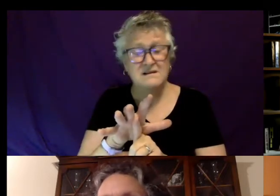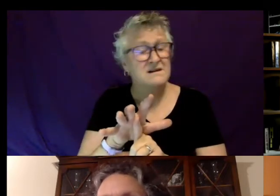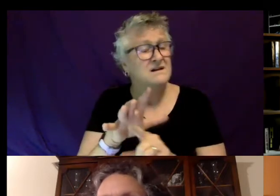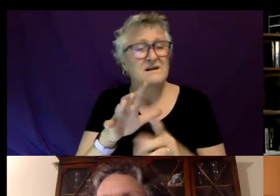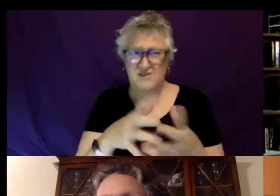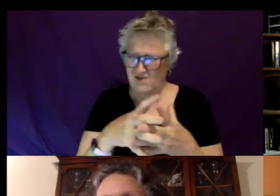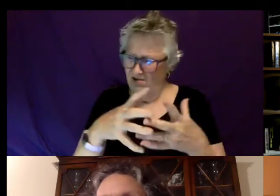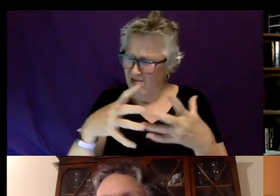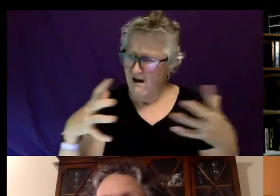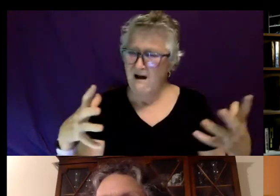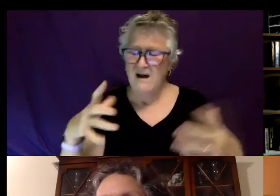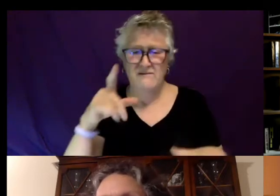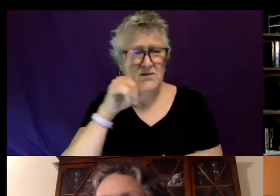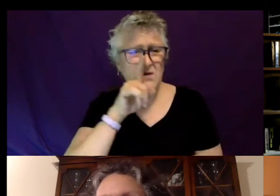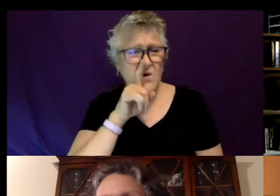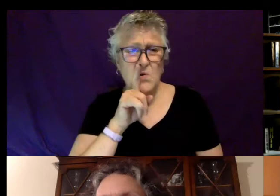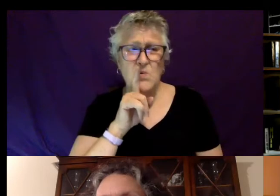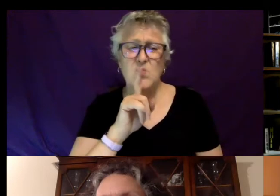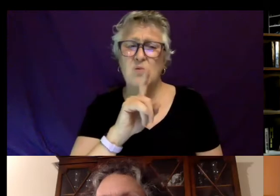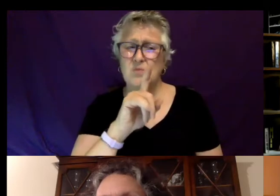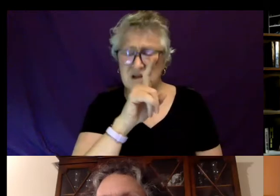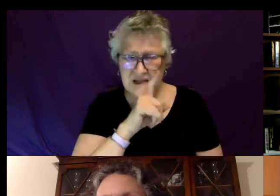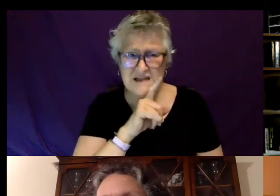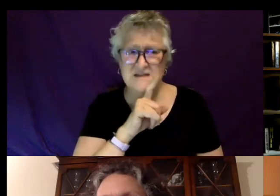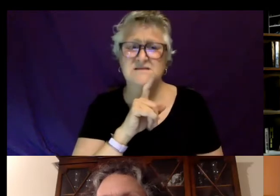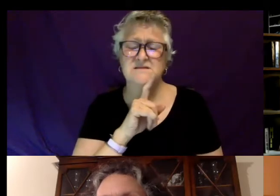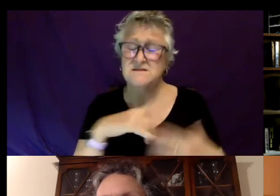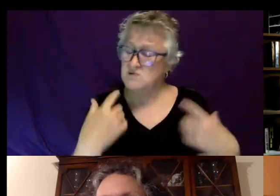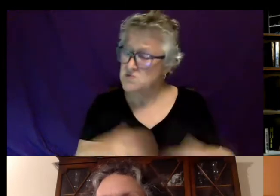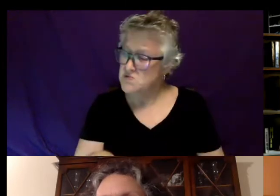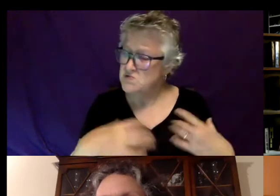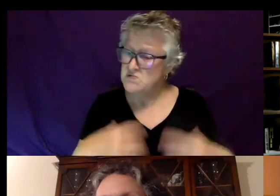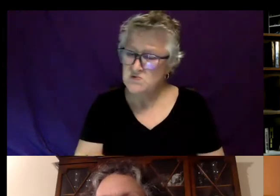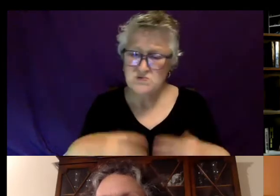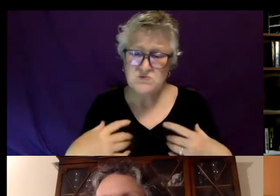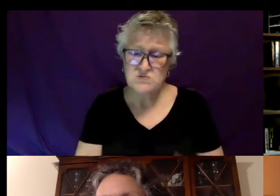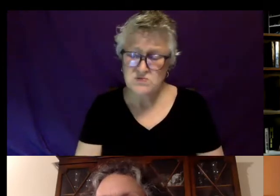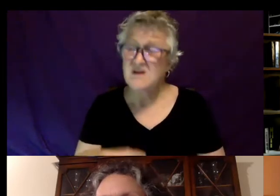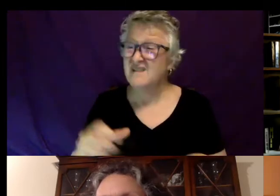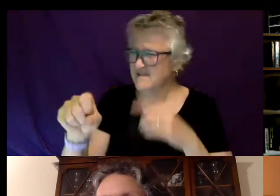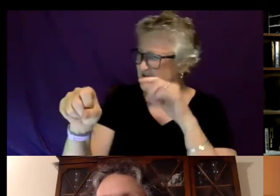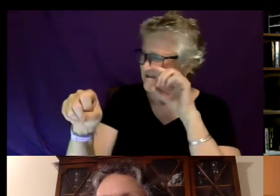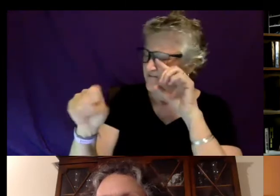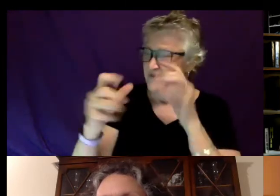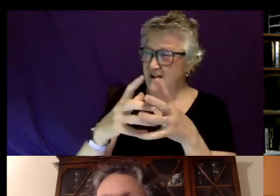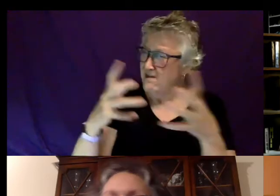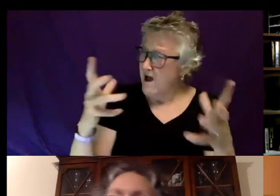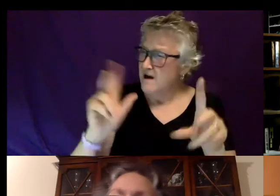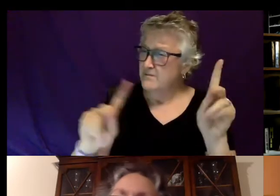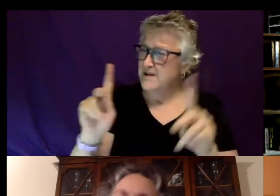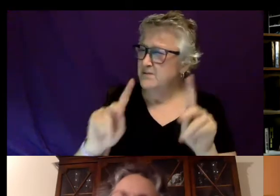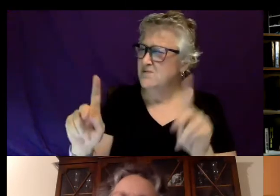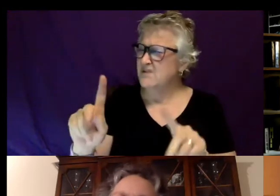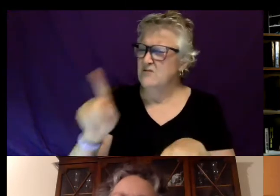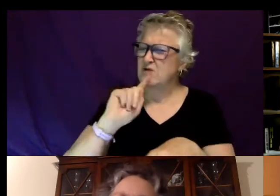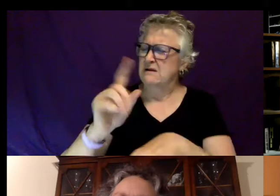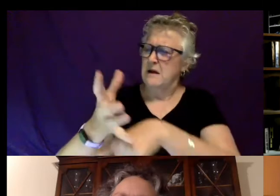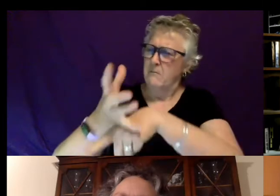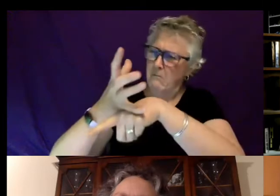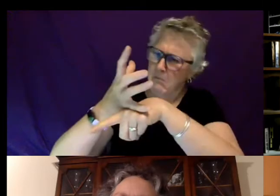a lot of folks uh, I think you know it, it saps your your will, it saps your will, because um,